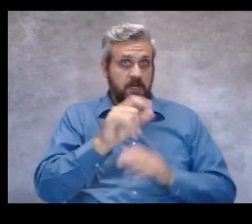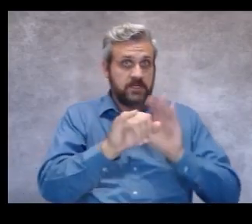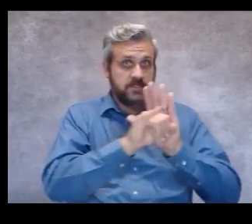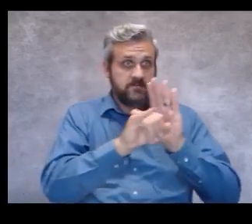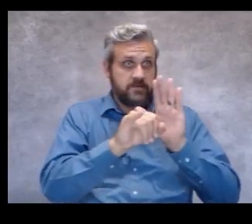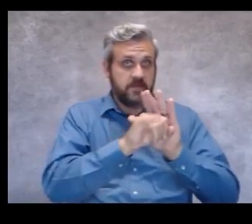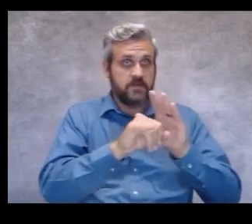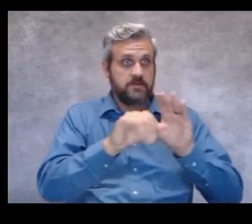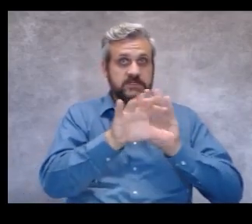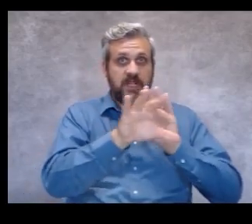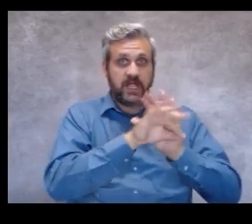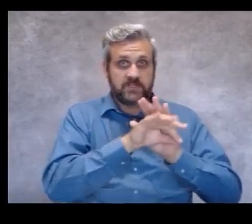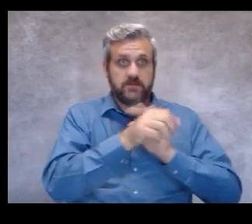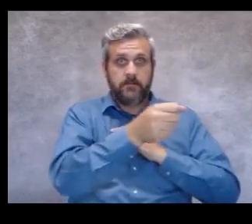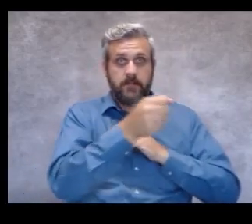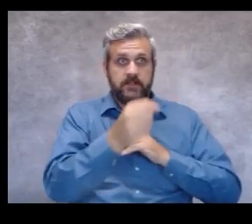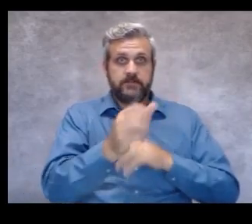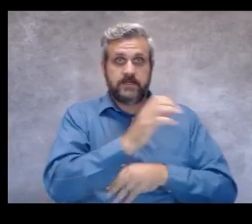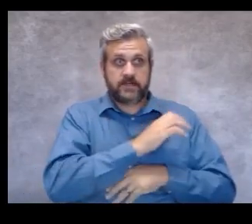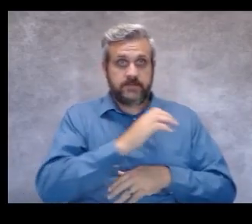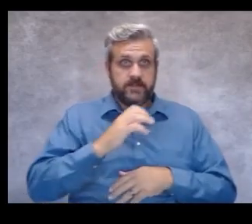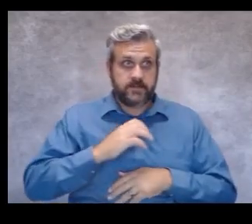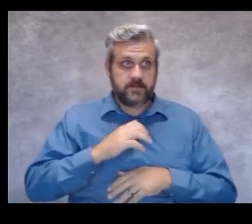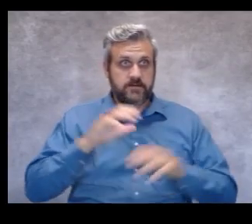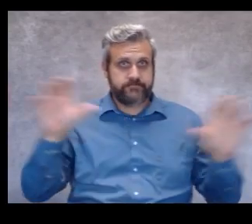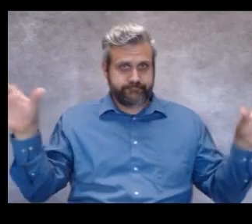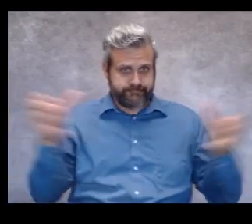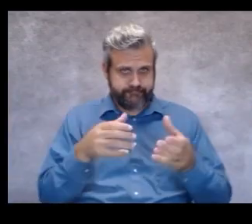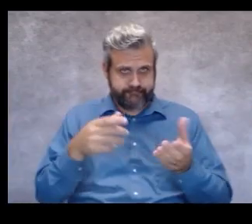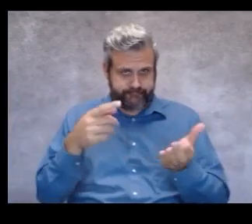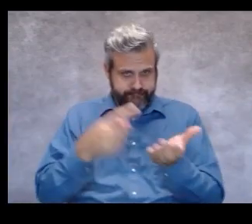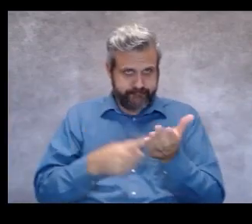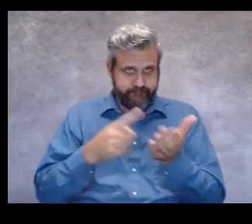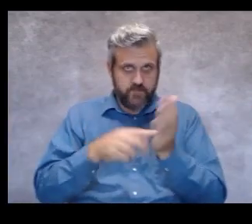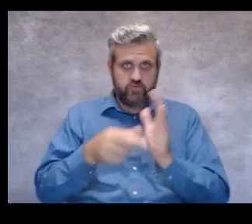identification, selection, and placement committee to review identification